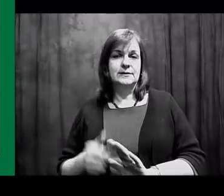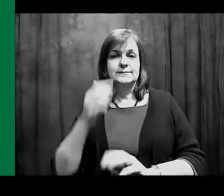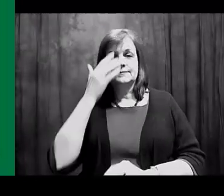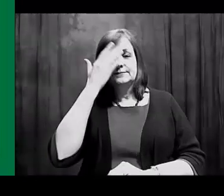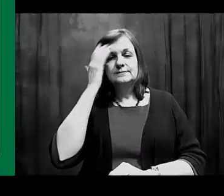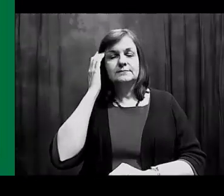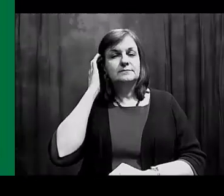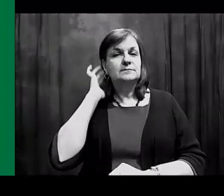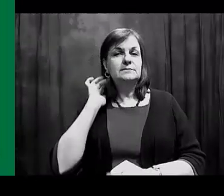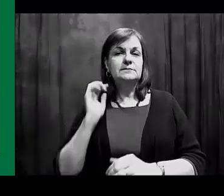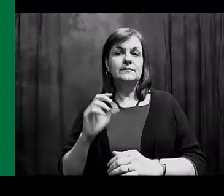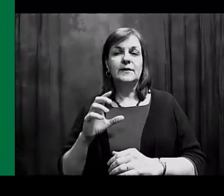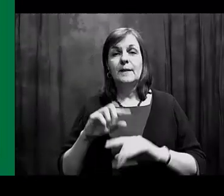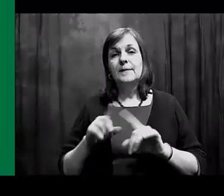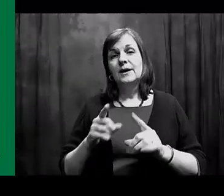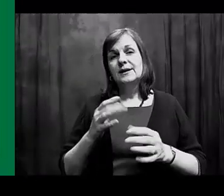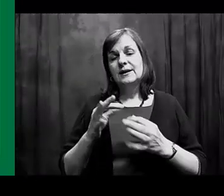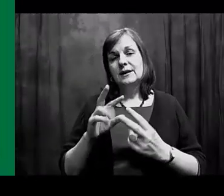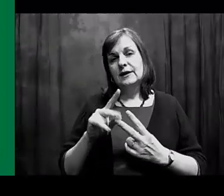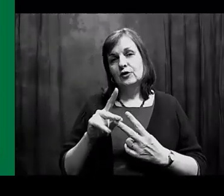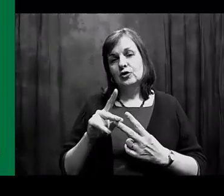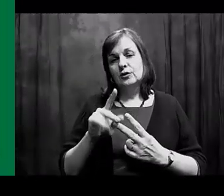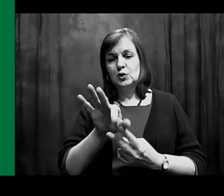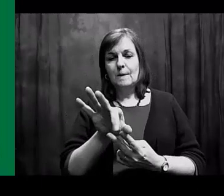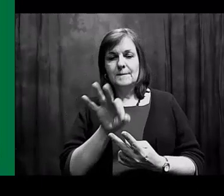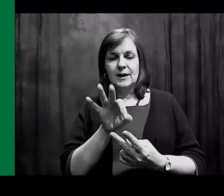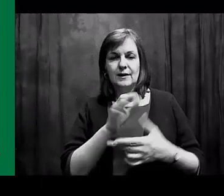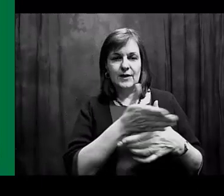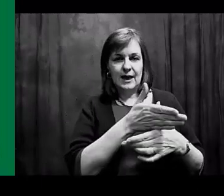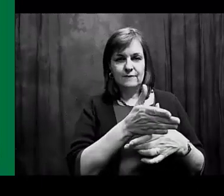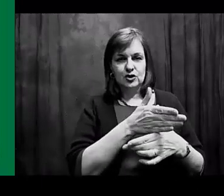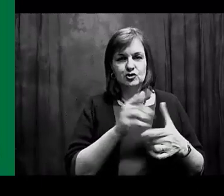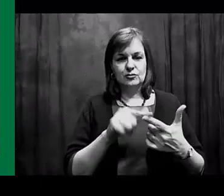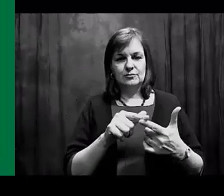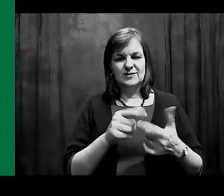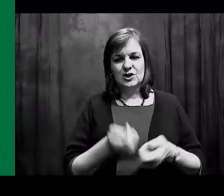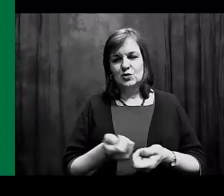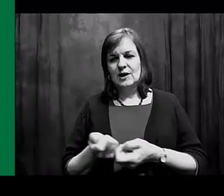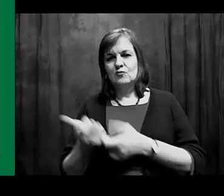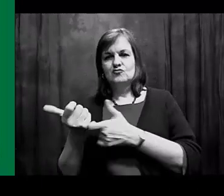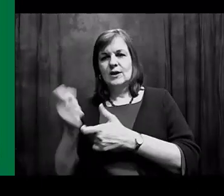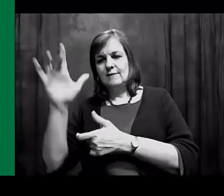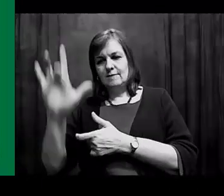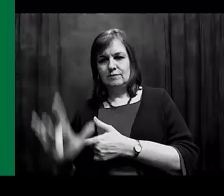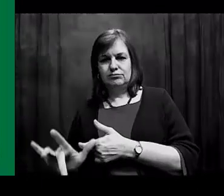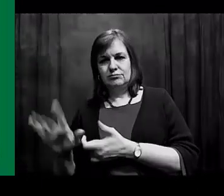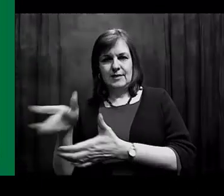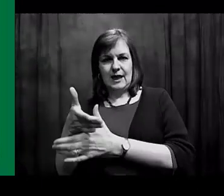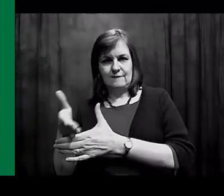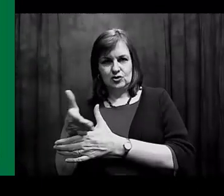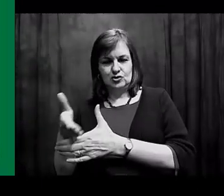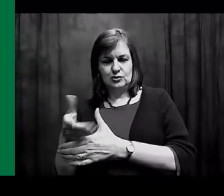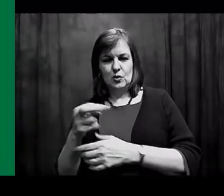the idea is either you're picking the average you're getting rid of the average